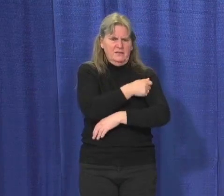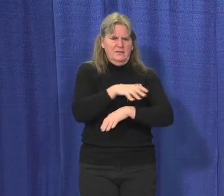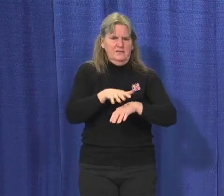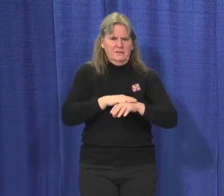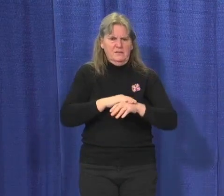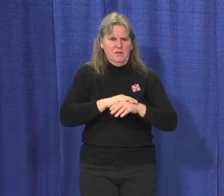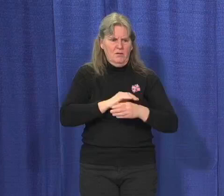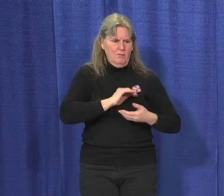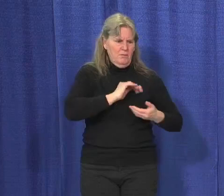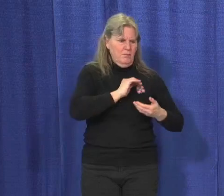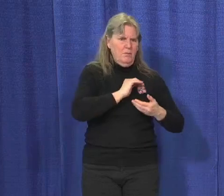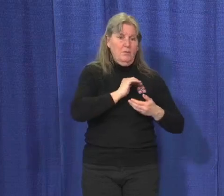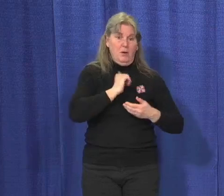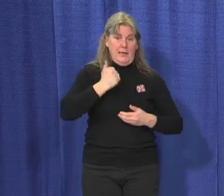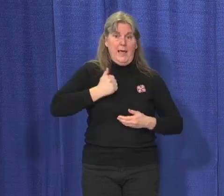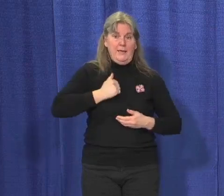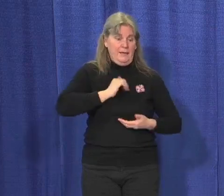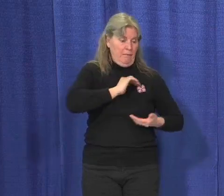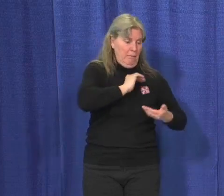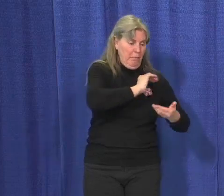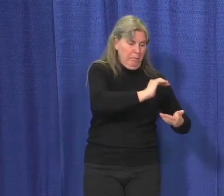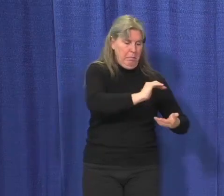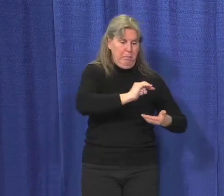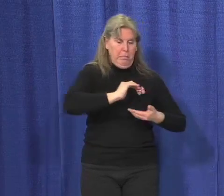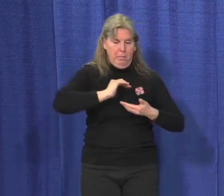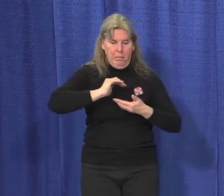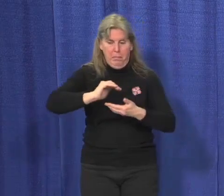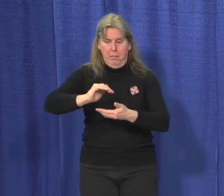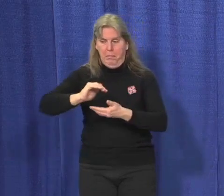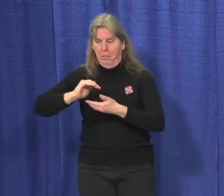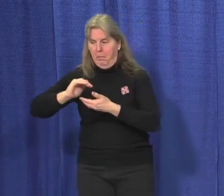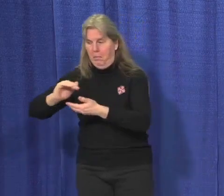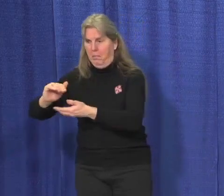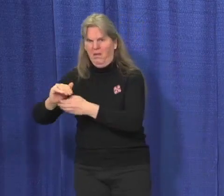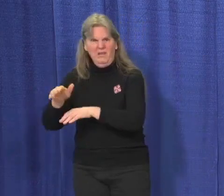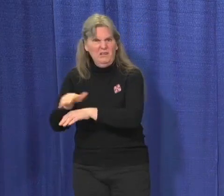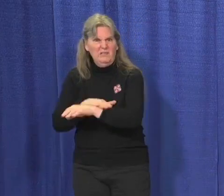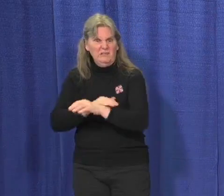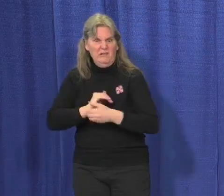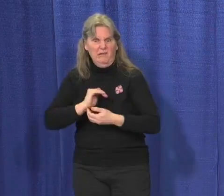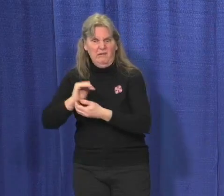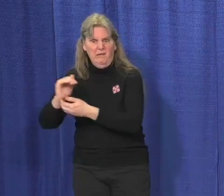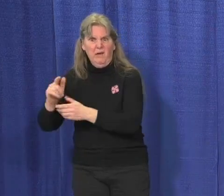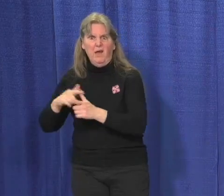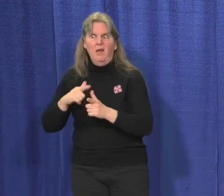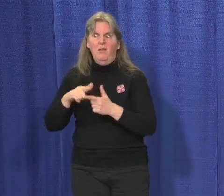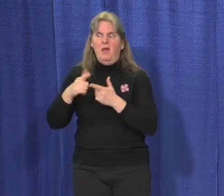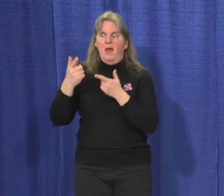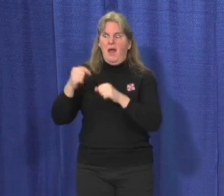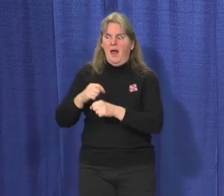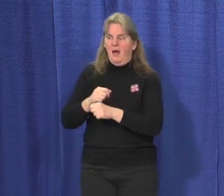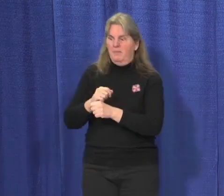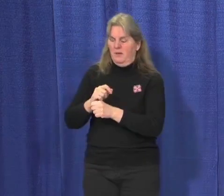the rest of the country combined with this recent third wave and a lot of the more densely